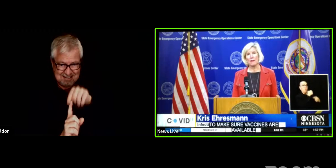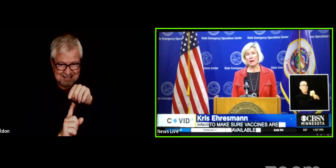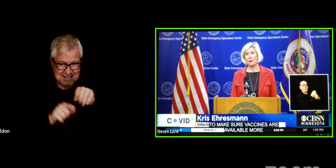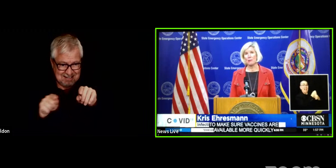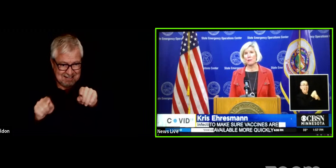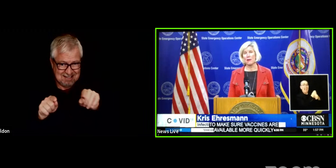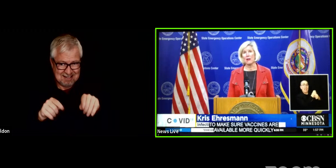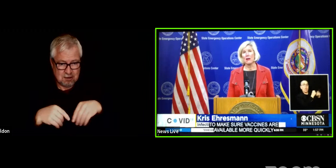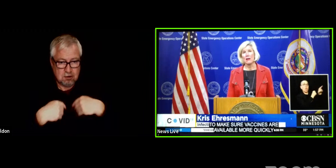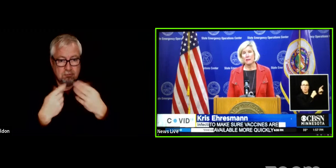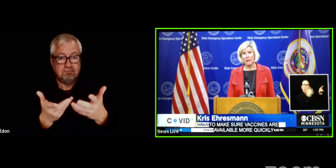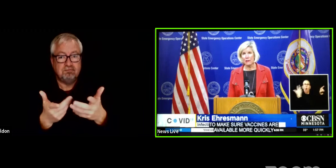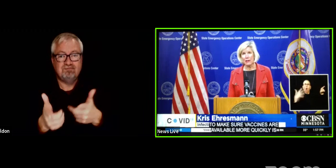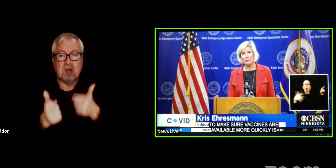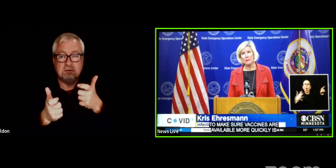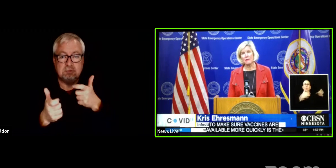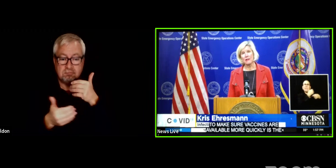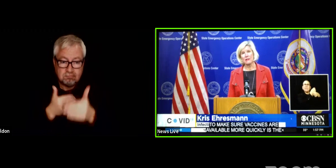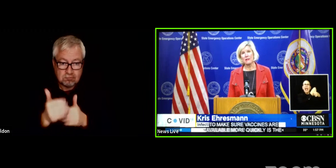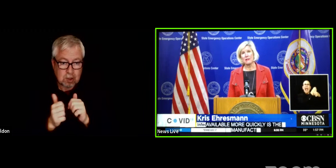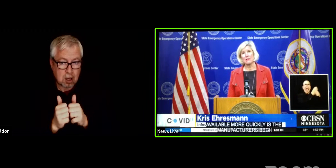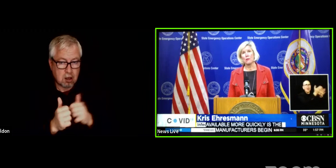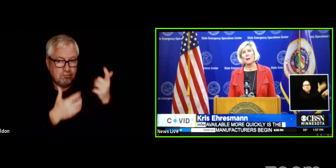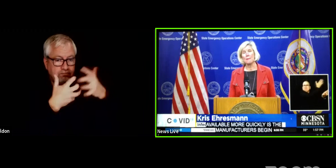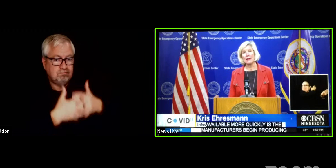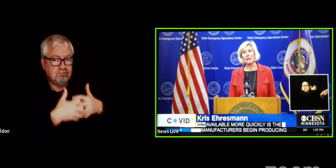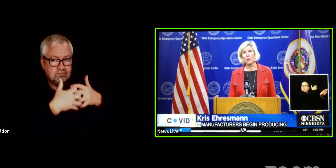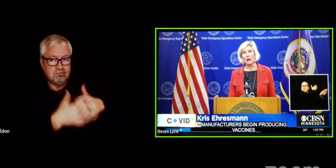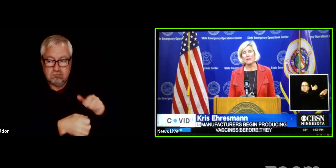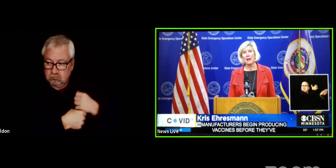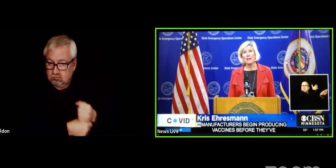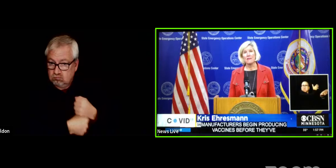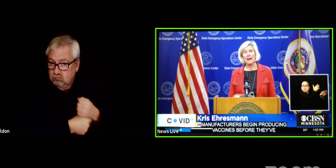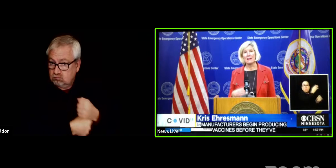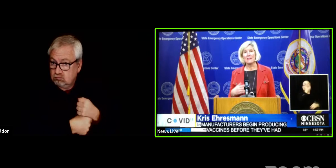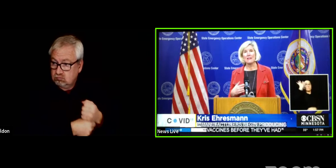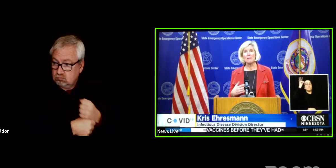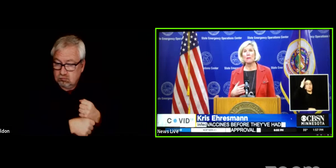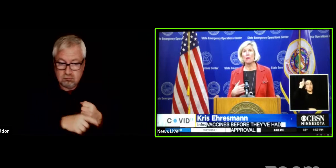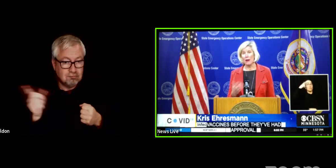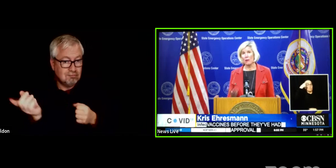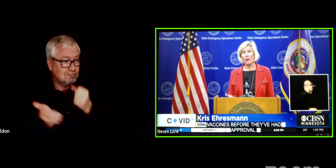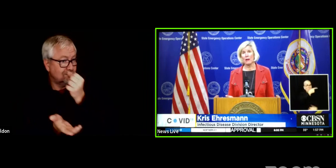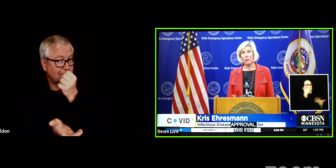HAD APPROVAL. THE FEDERAL GOVERNMENT FUNDED THIS AND WHAT IT MEANT WAS THE THAT VACCINE COULD BE READY